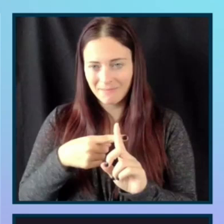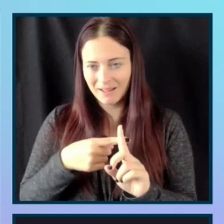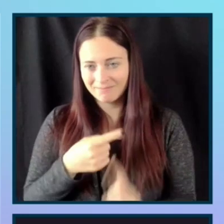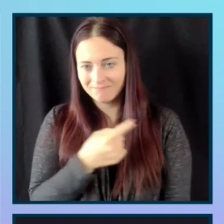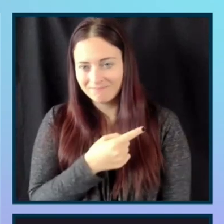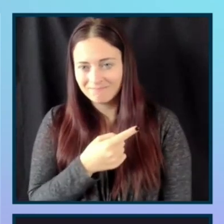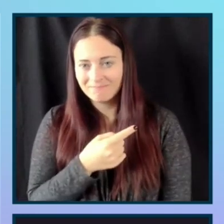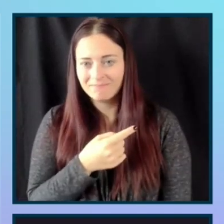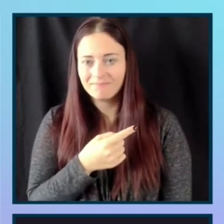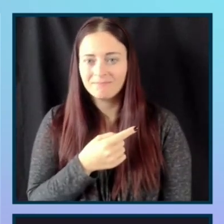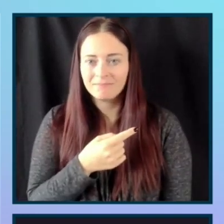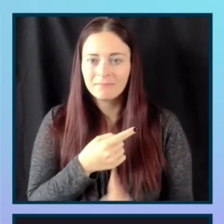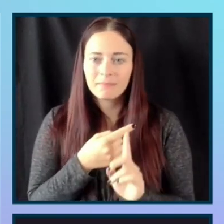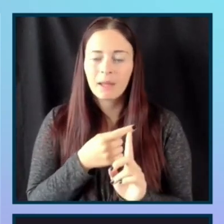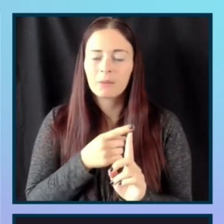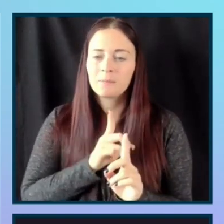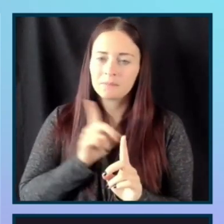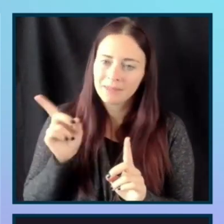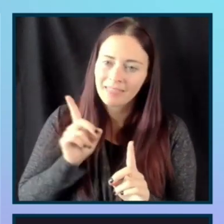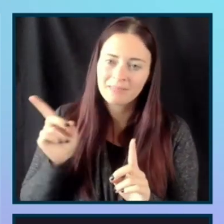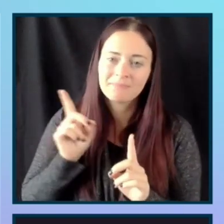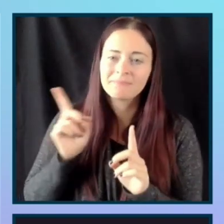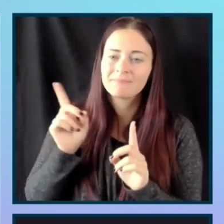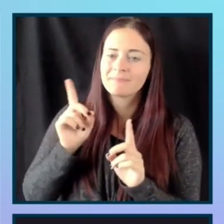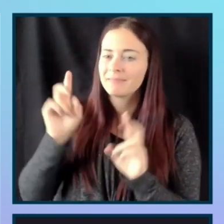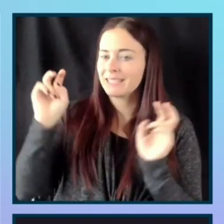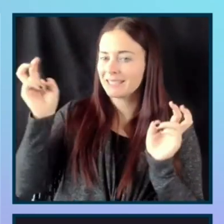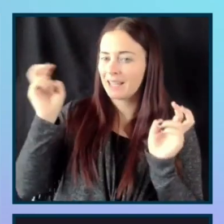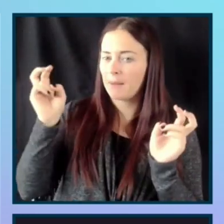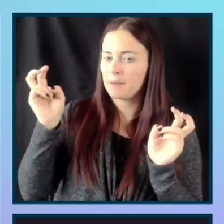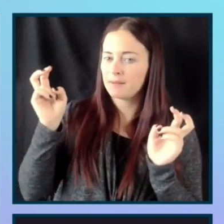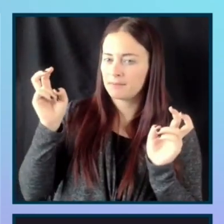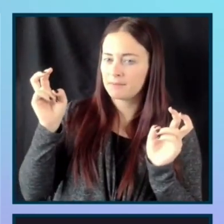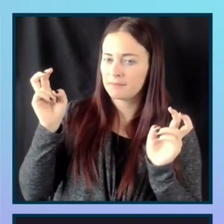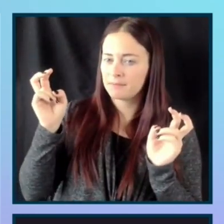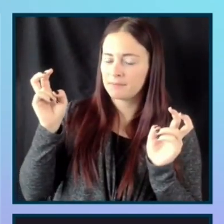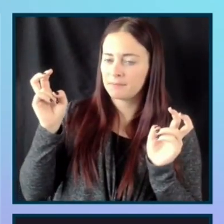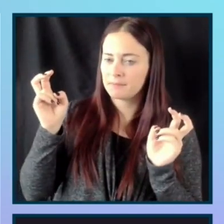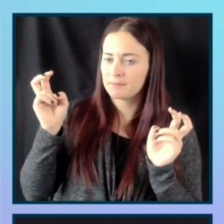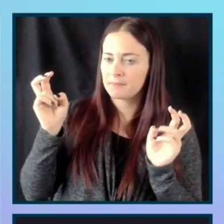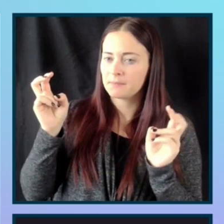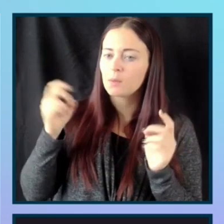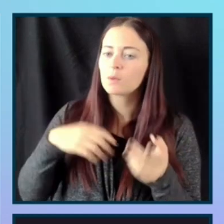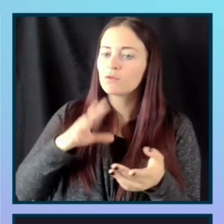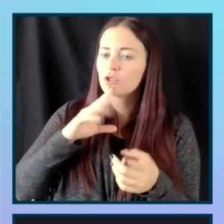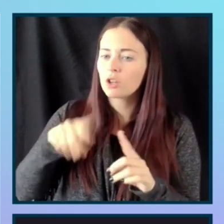which is the ethics itself of data collection. So we've talked about the what's, the whys and the hows,